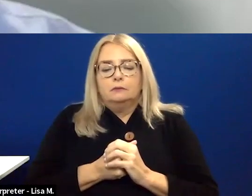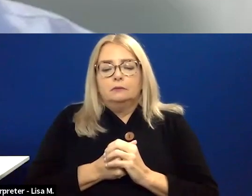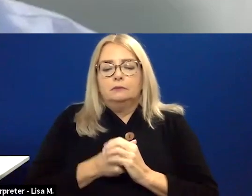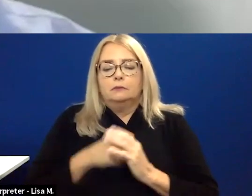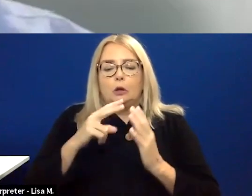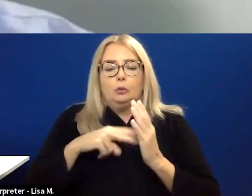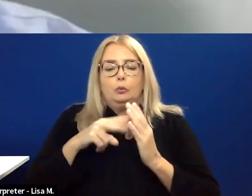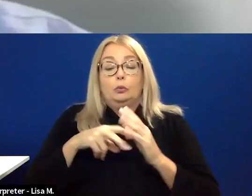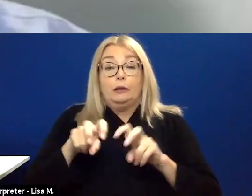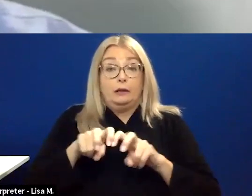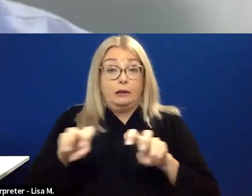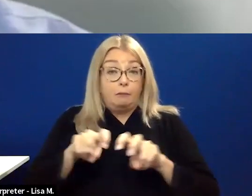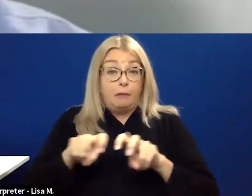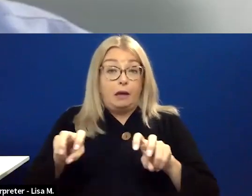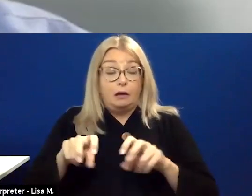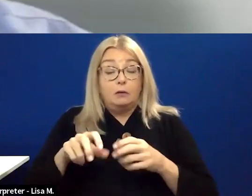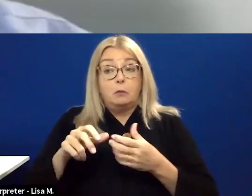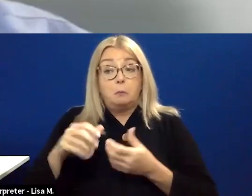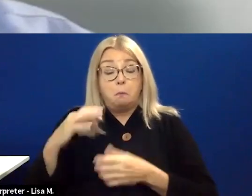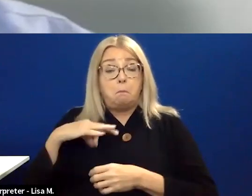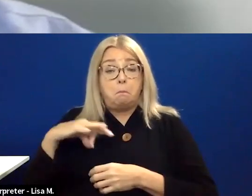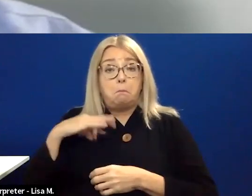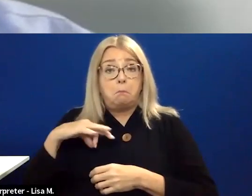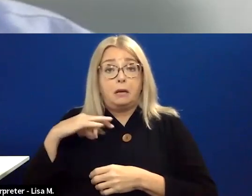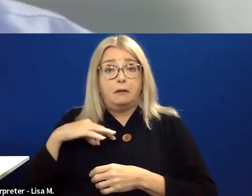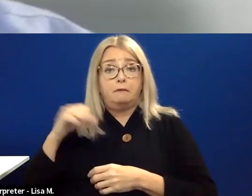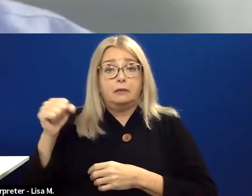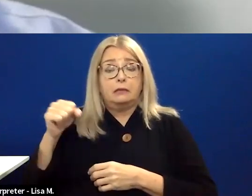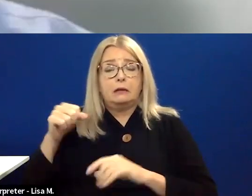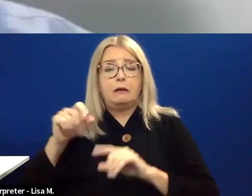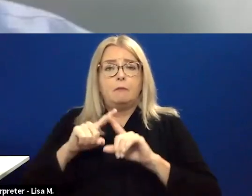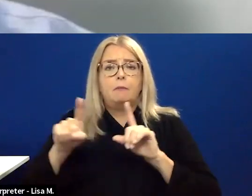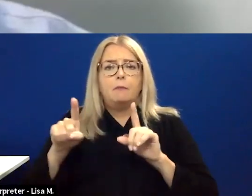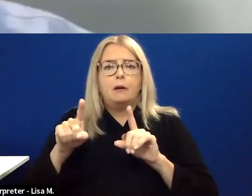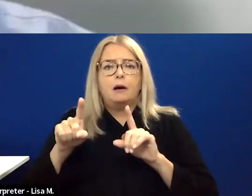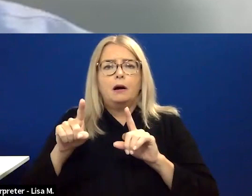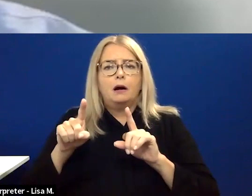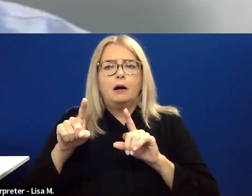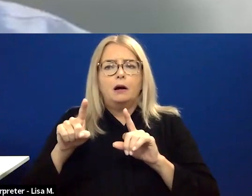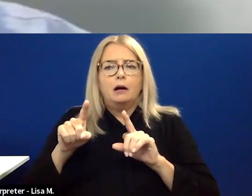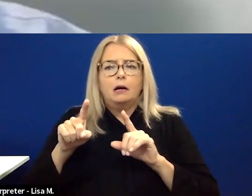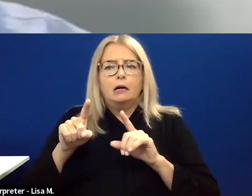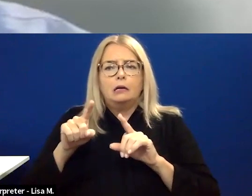been useful in some ways and uh but it kind of is misled people in other ways all right